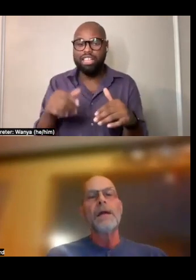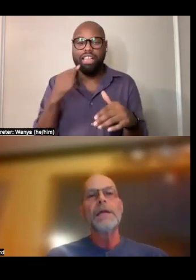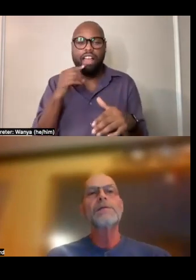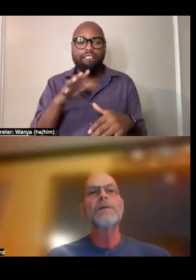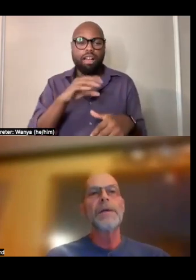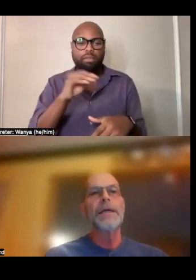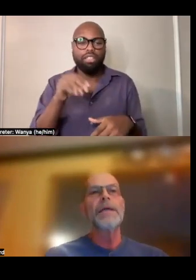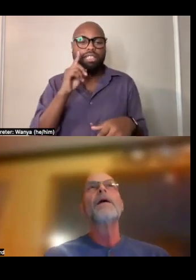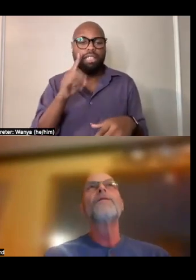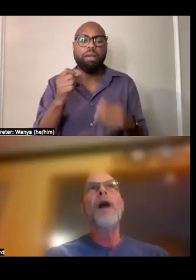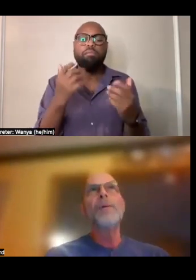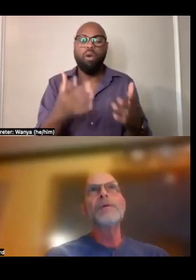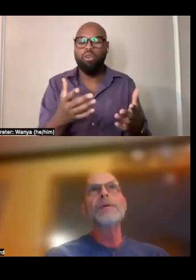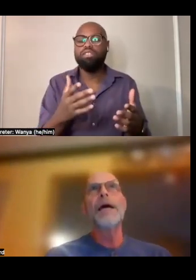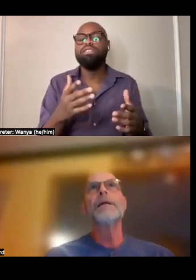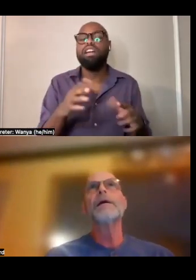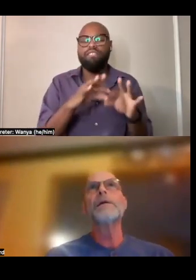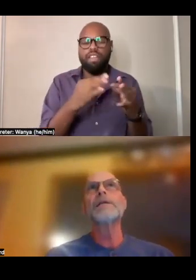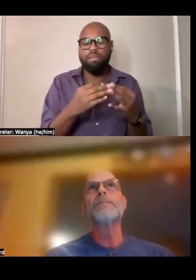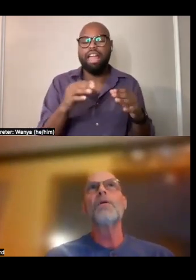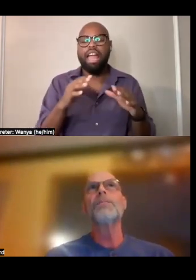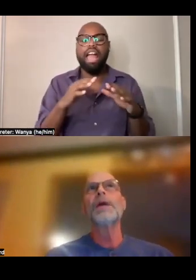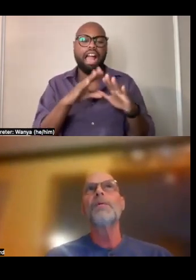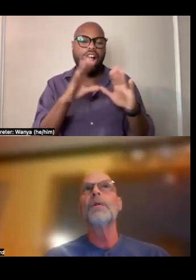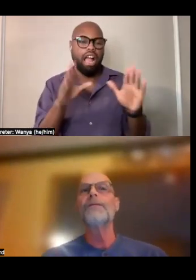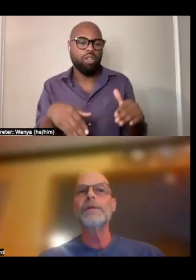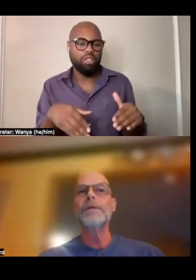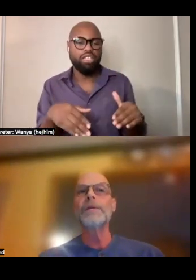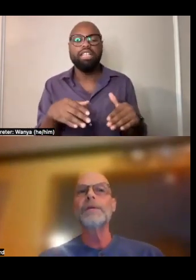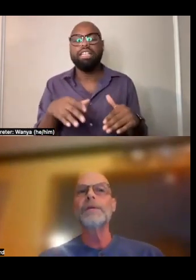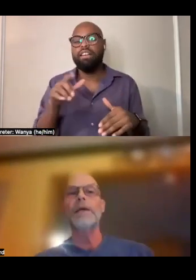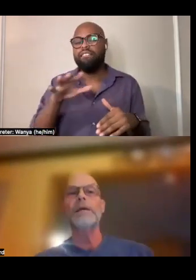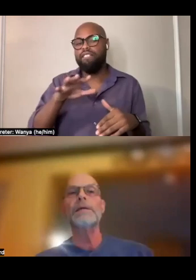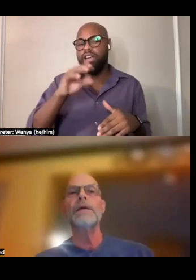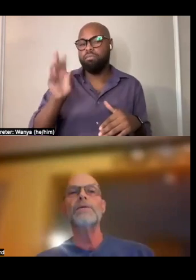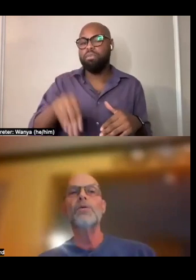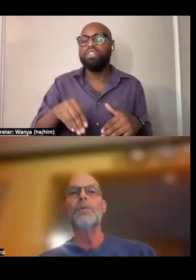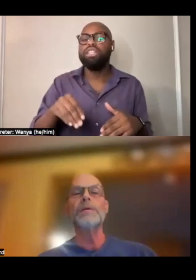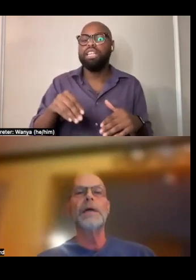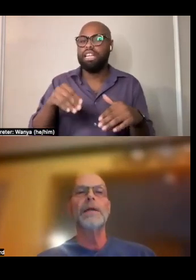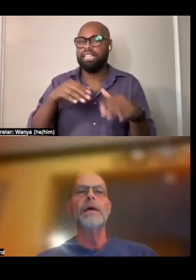needs to be 5% accessible with people who have physical disabilities and two per cent